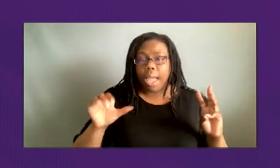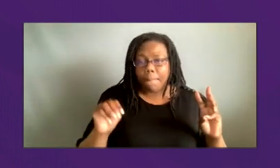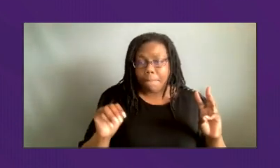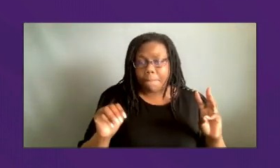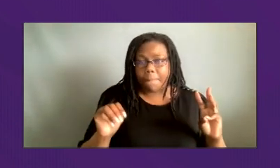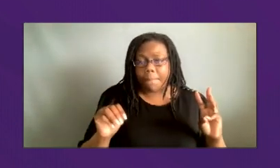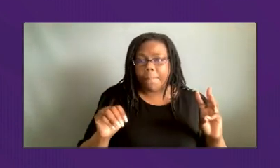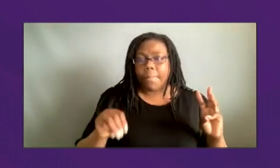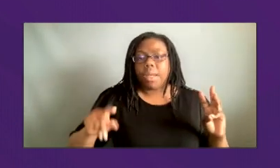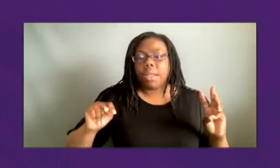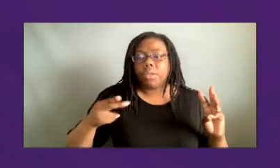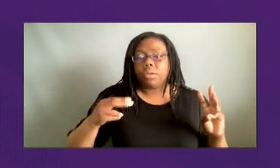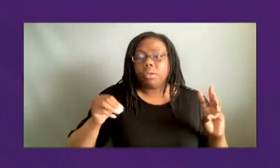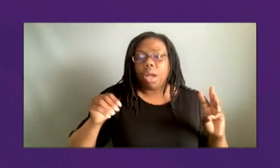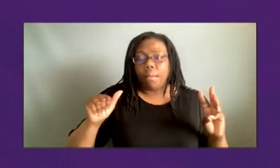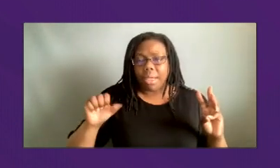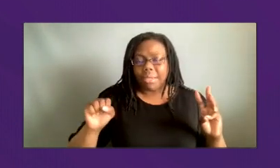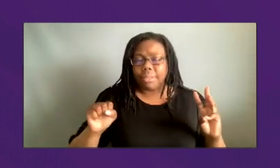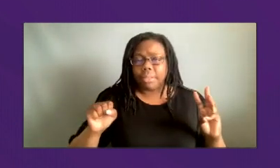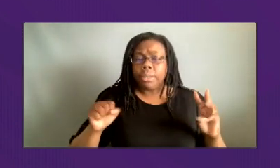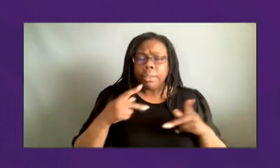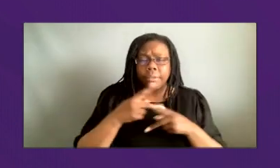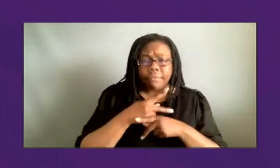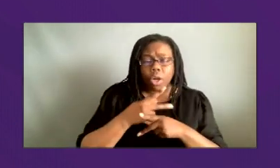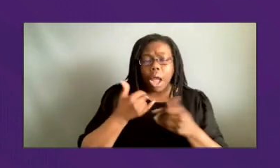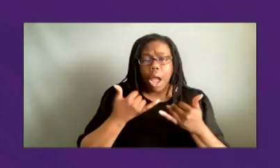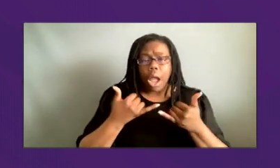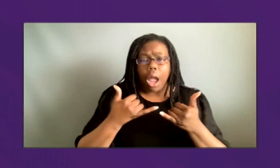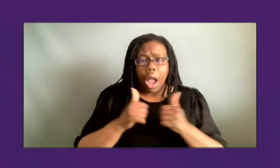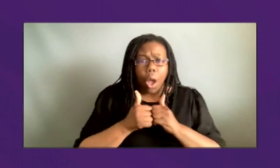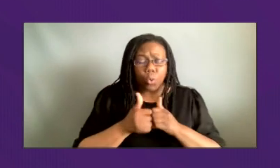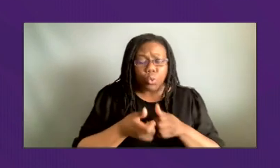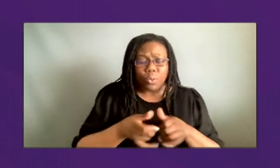found a way to remain in their homelands by purchasing land from the state of North Carolina.